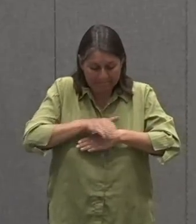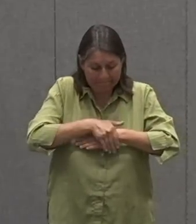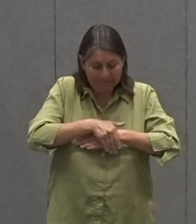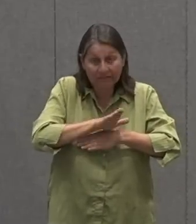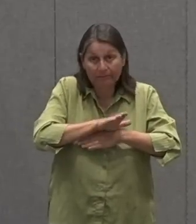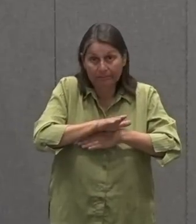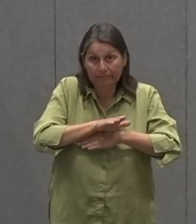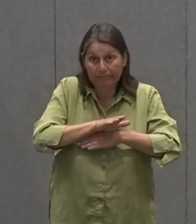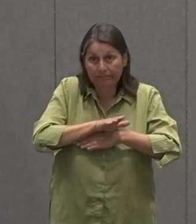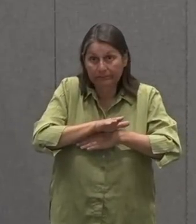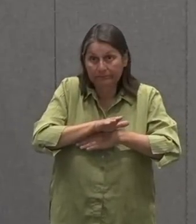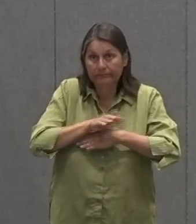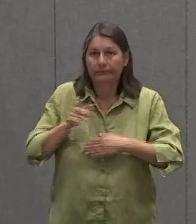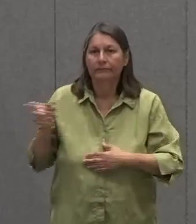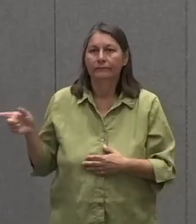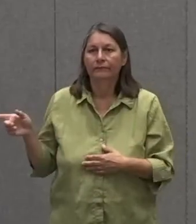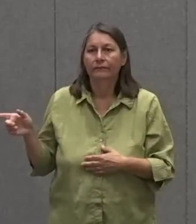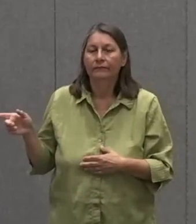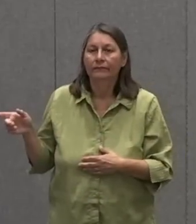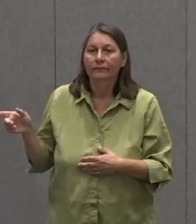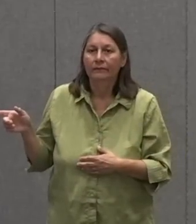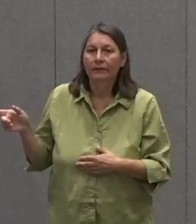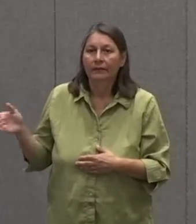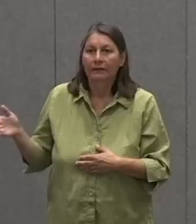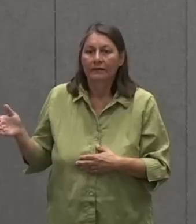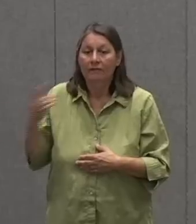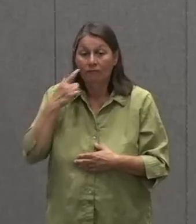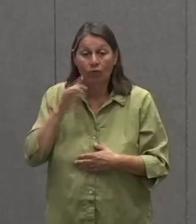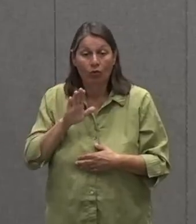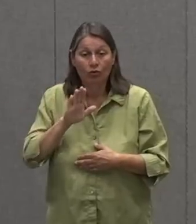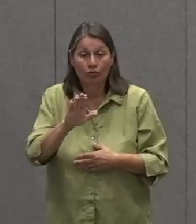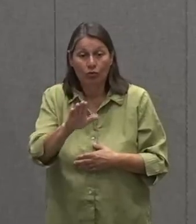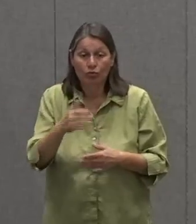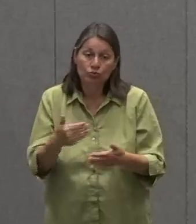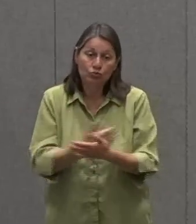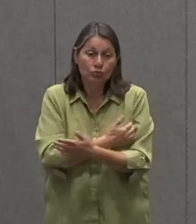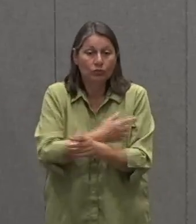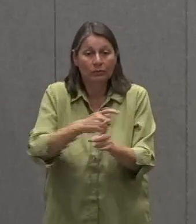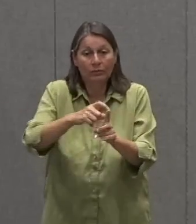Those are gonna be for your three vocabulary words that you're going to use today.